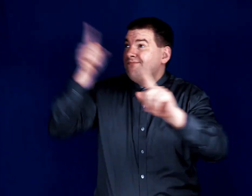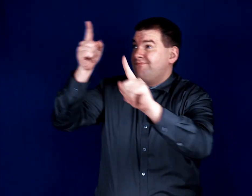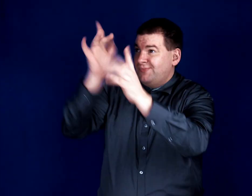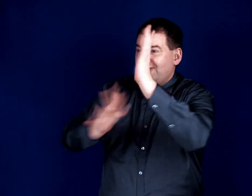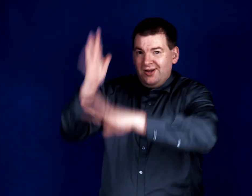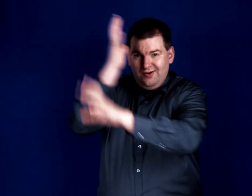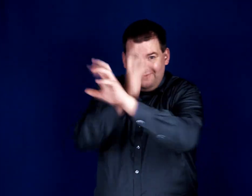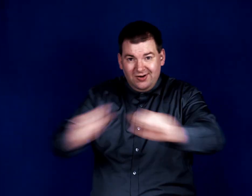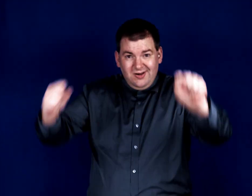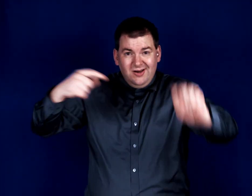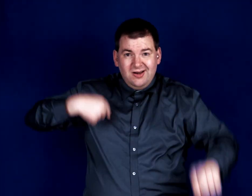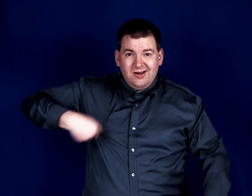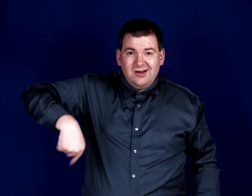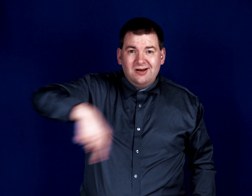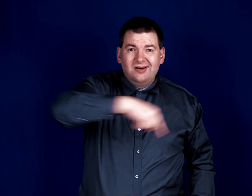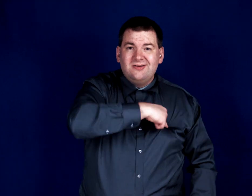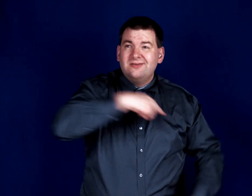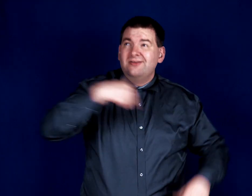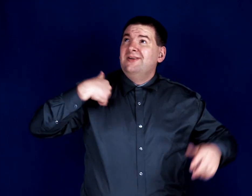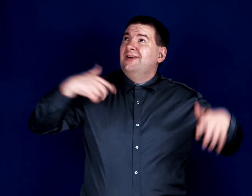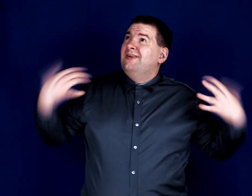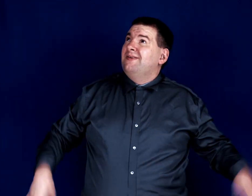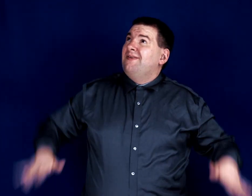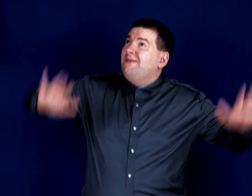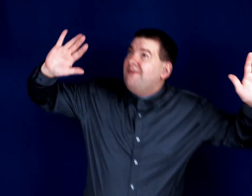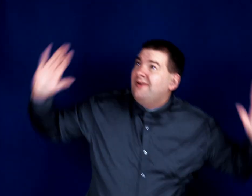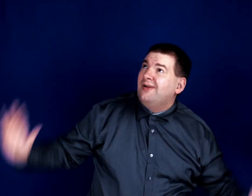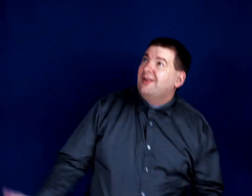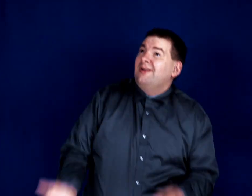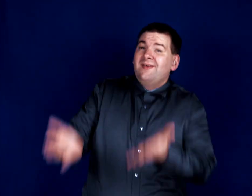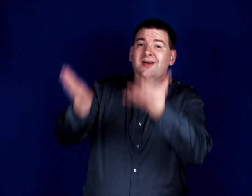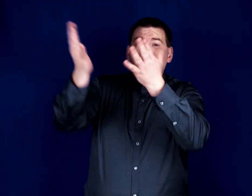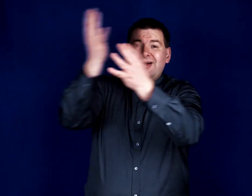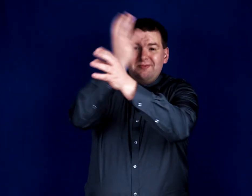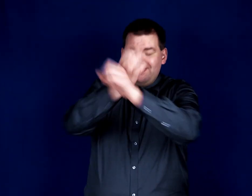has redeemed us, we lift the